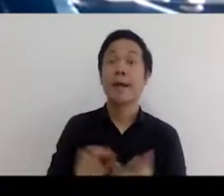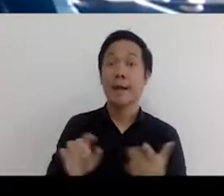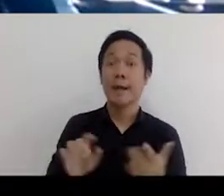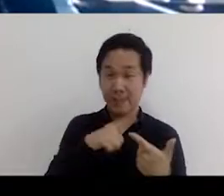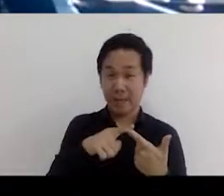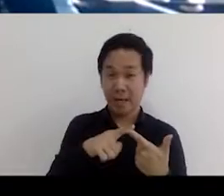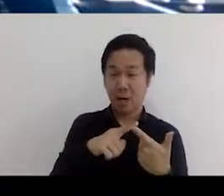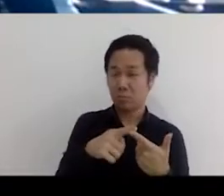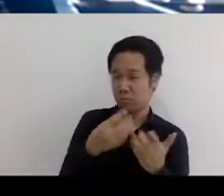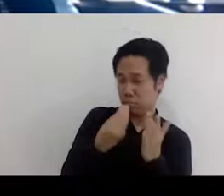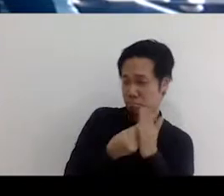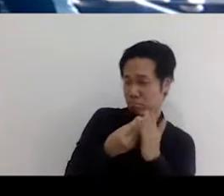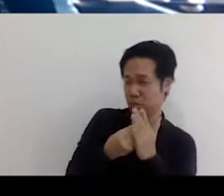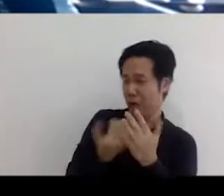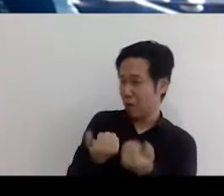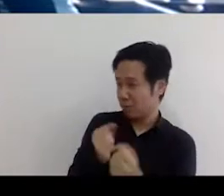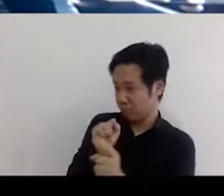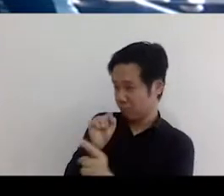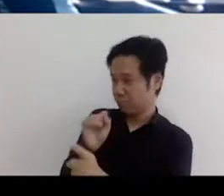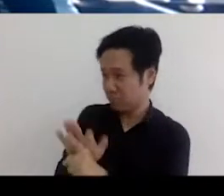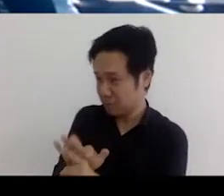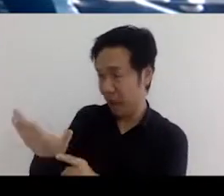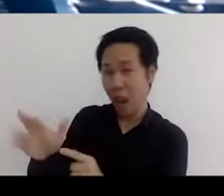by an organization of persons with disabilities,